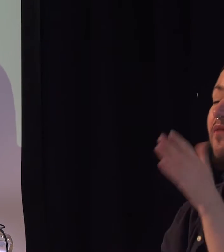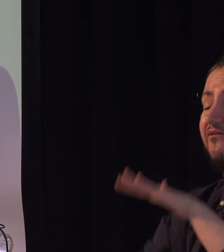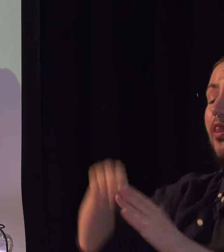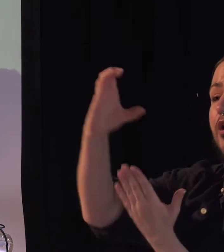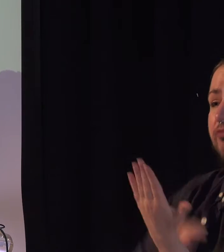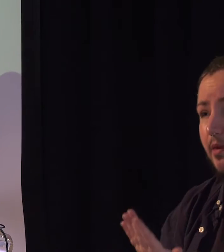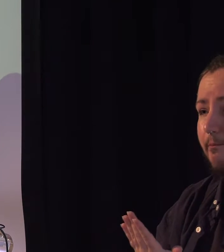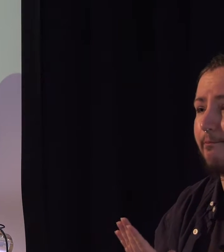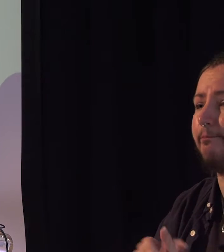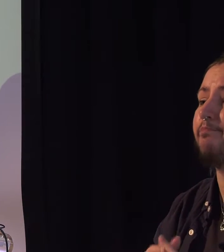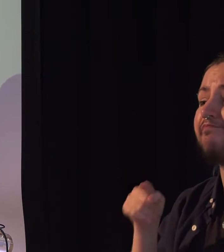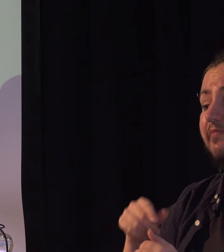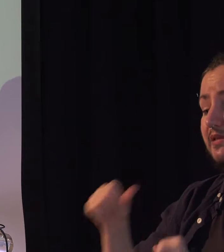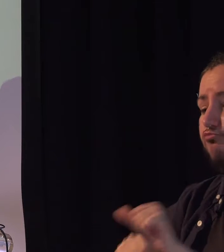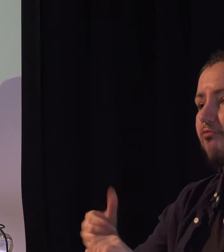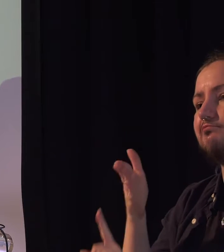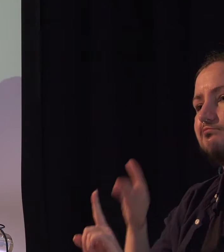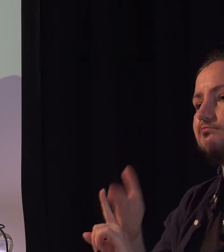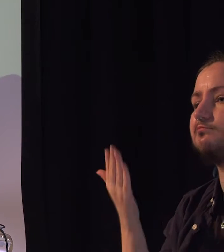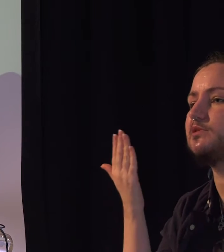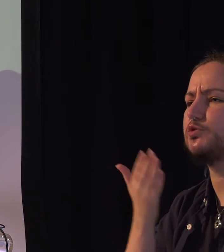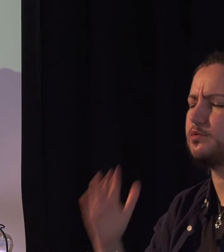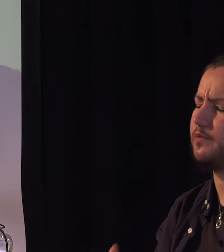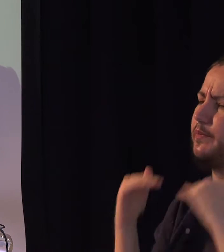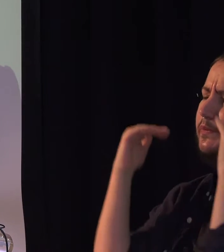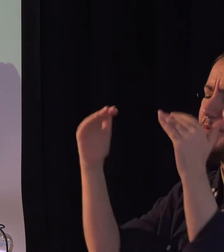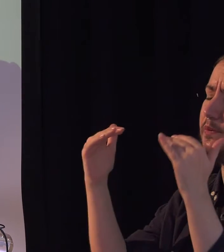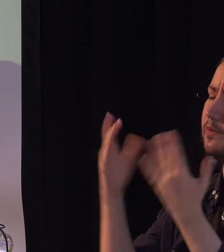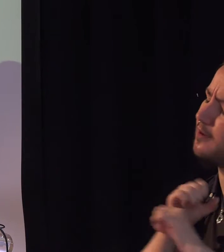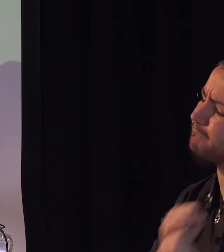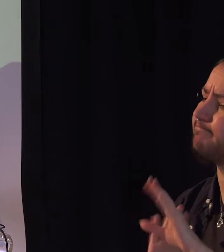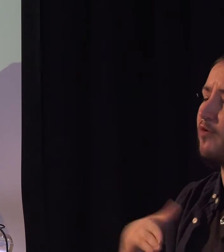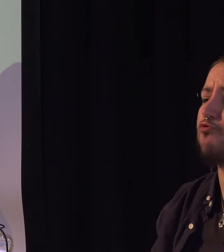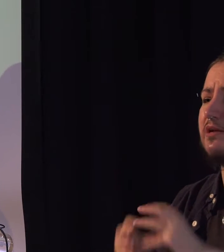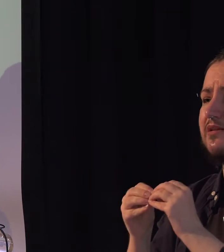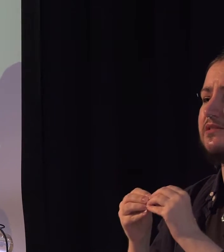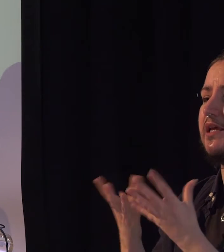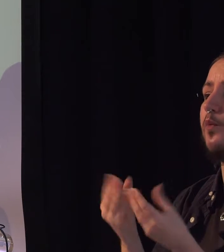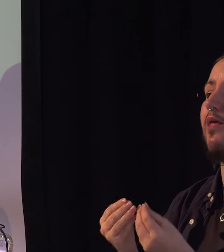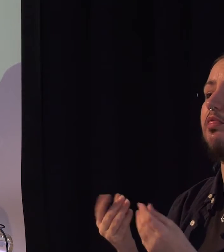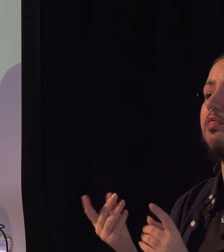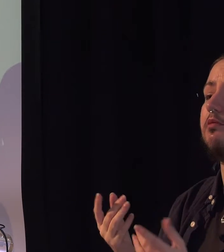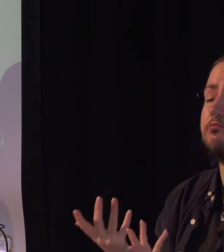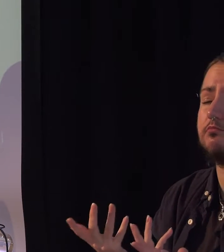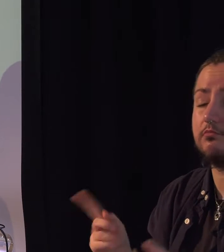This programme recognises school's exceptional commitment to creativity with the Artsmark Award, the only award